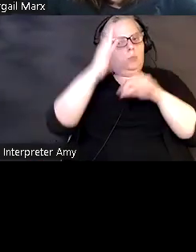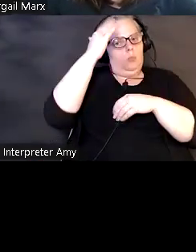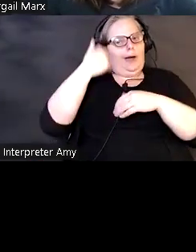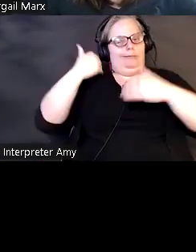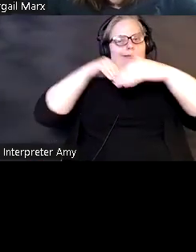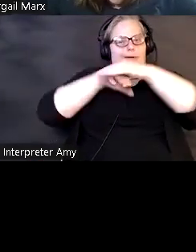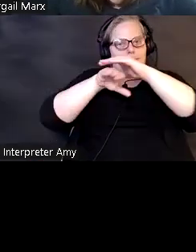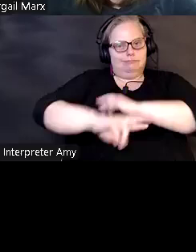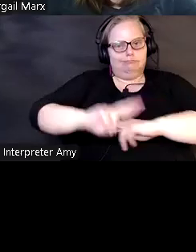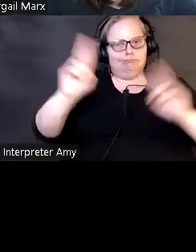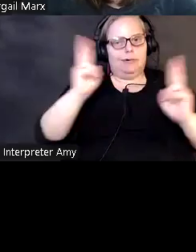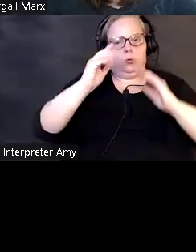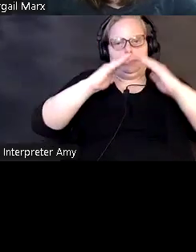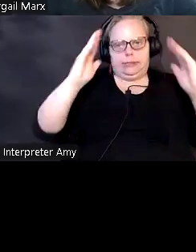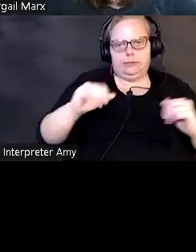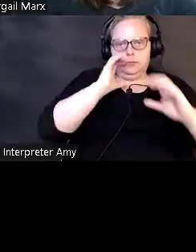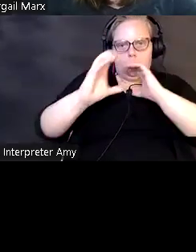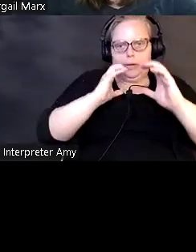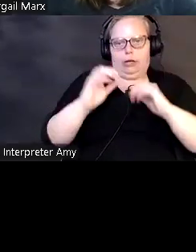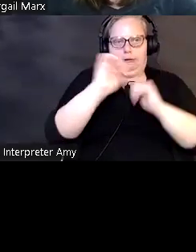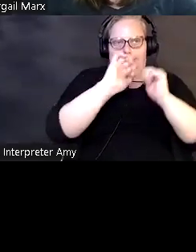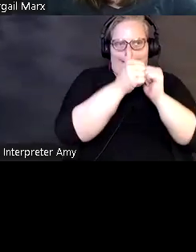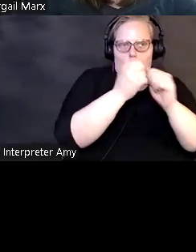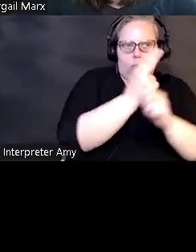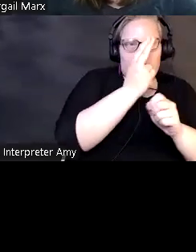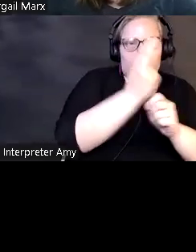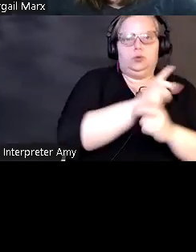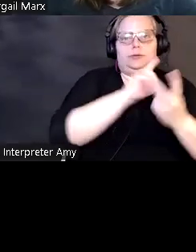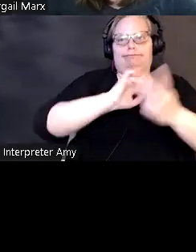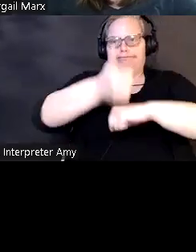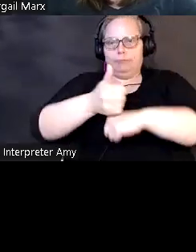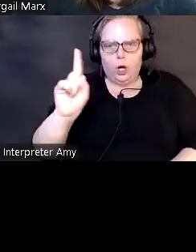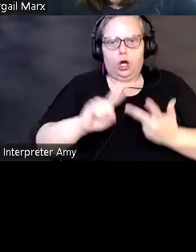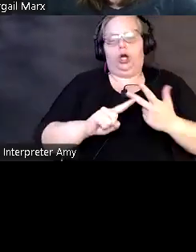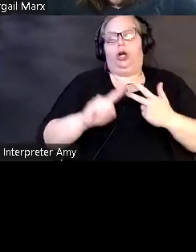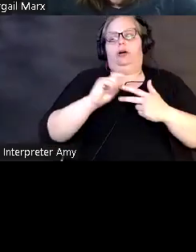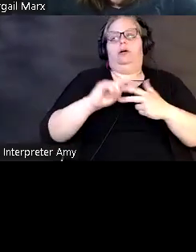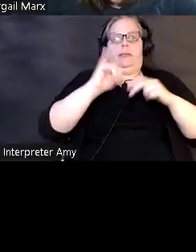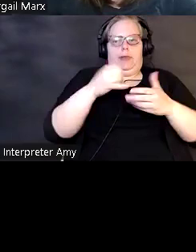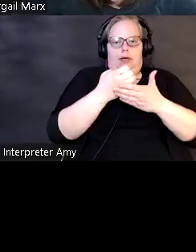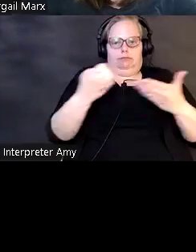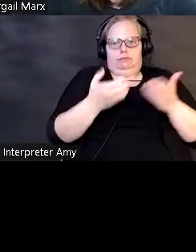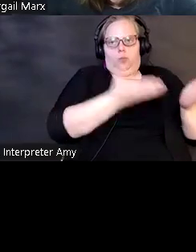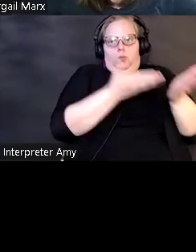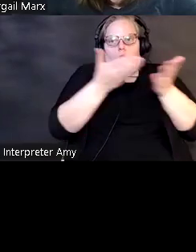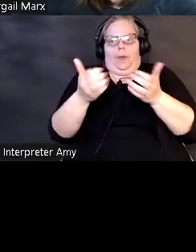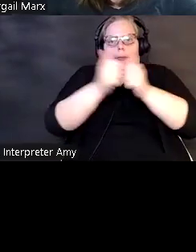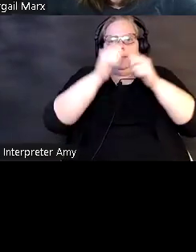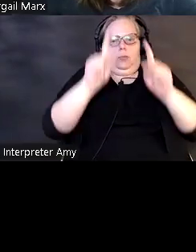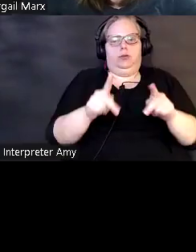How are they going to use them, where are they going to be positioned, or transported with the individual. And then vision and hearing specialists,